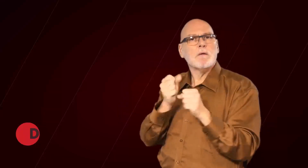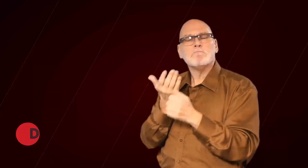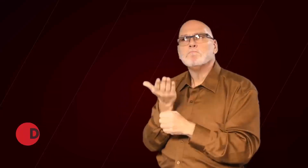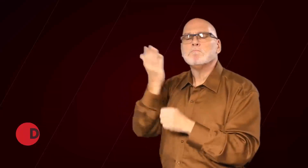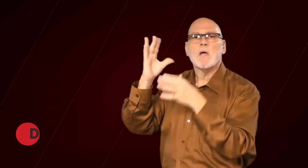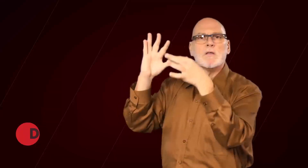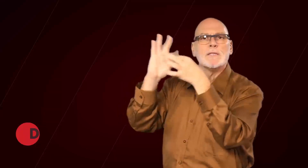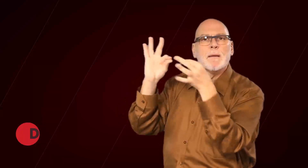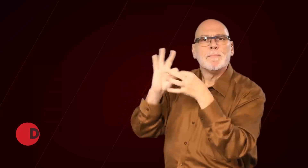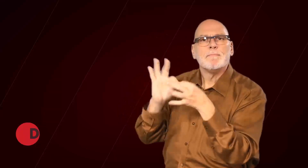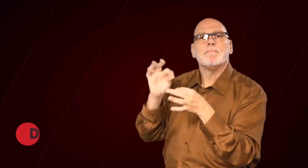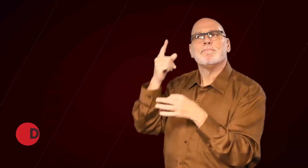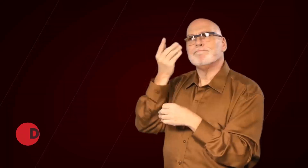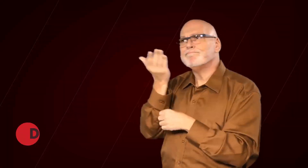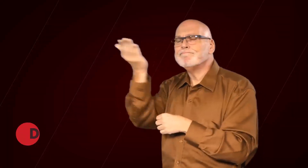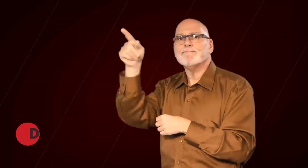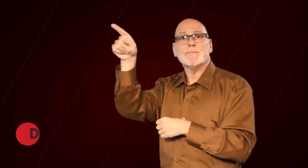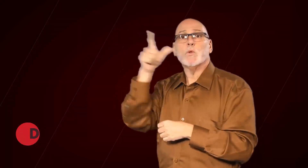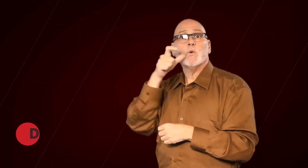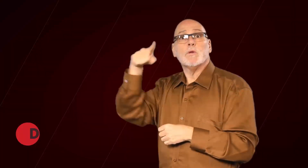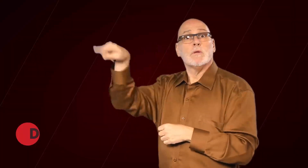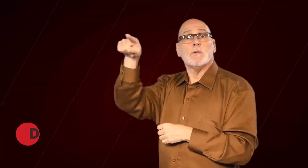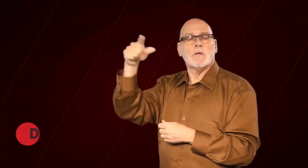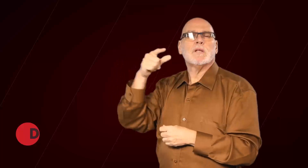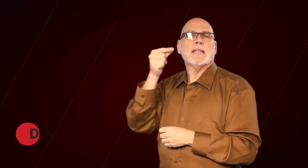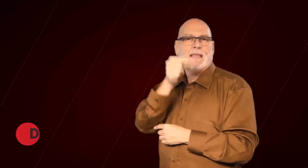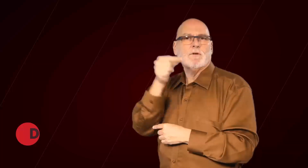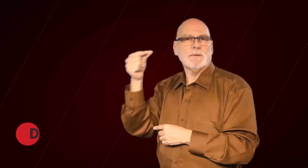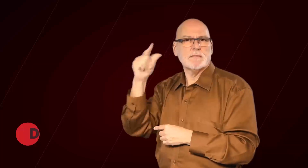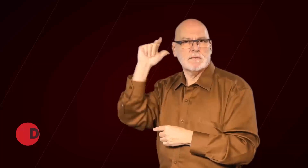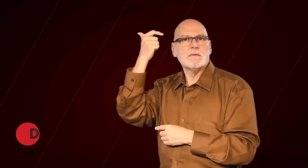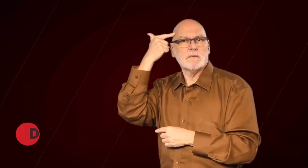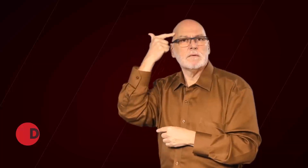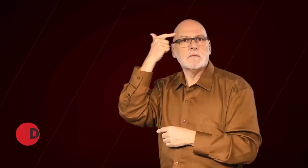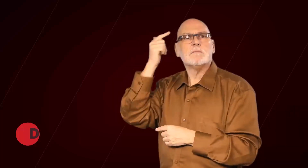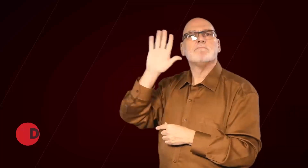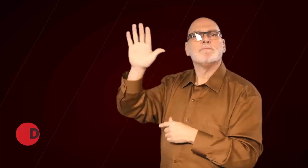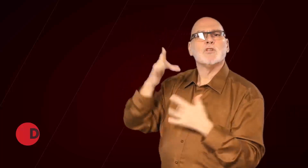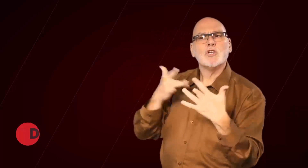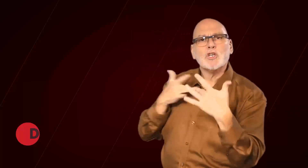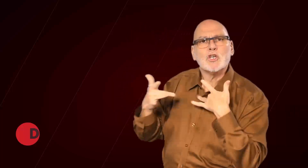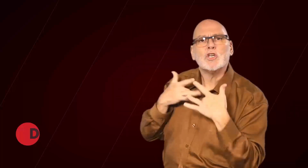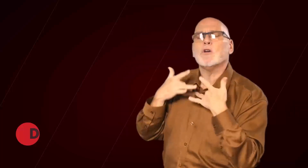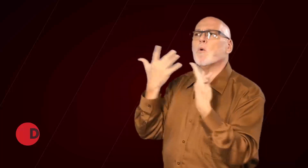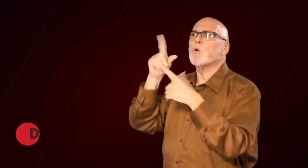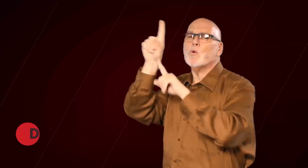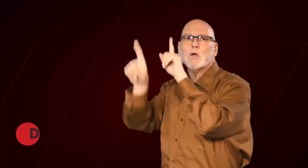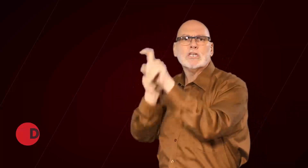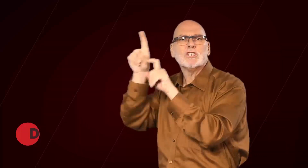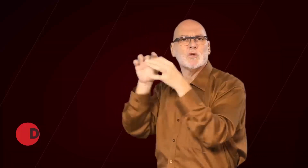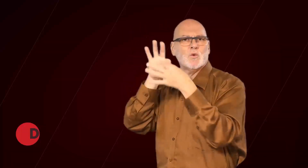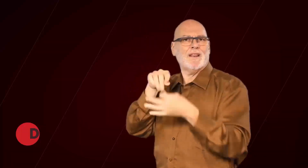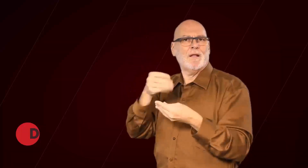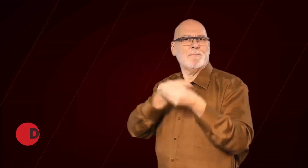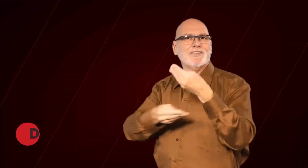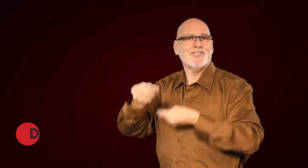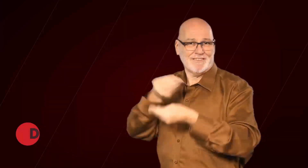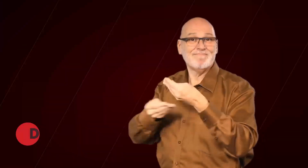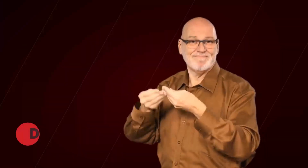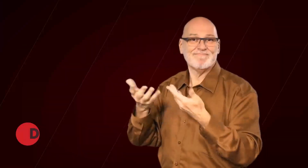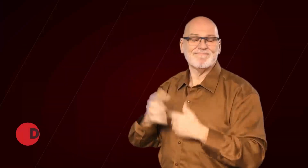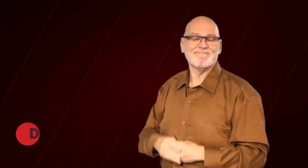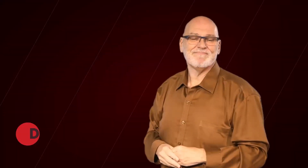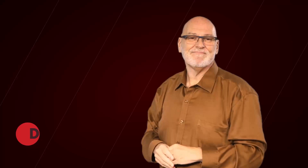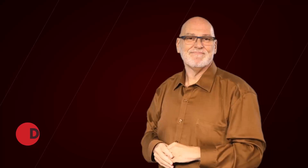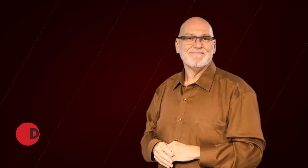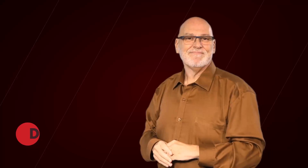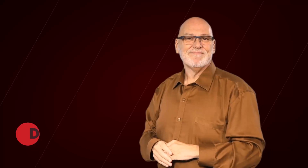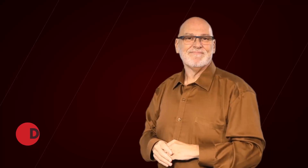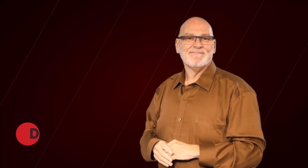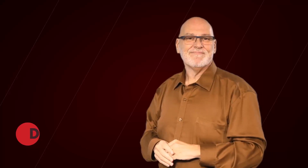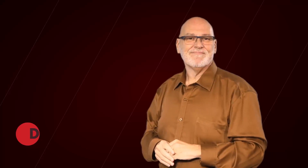and send in statements to the government of their concerns or questions.